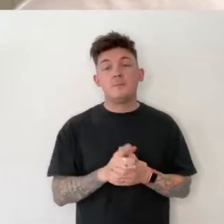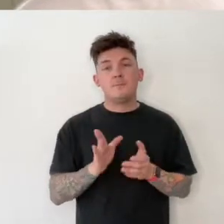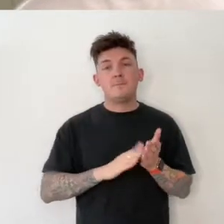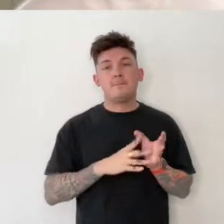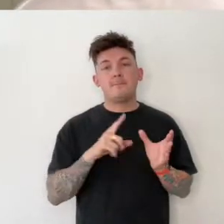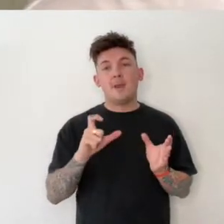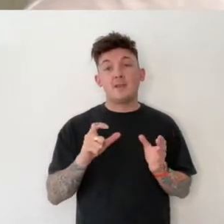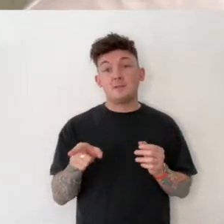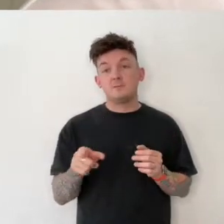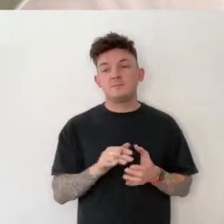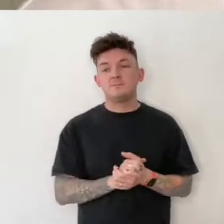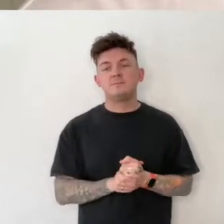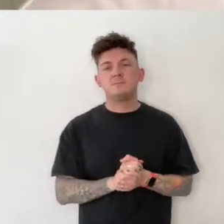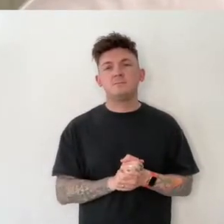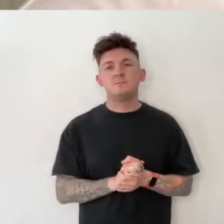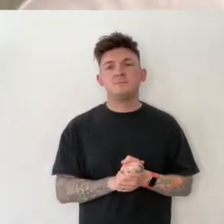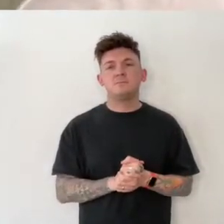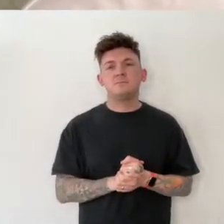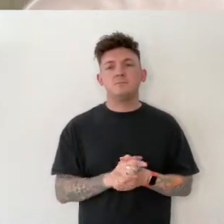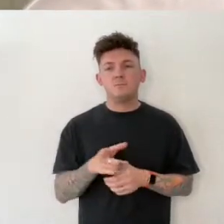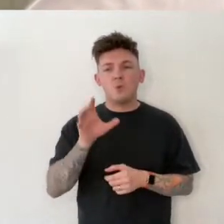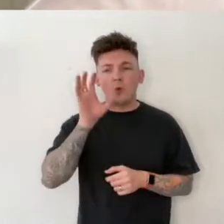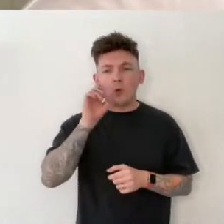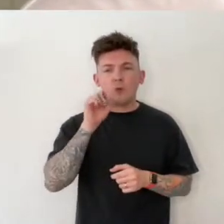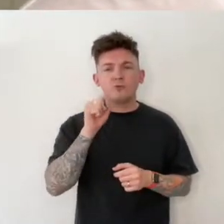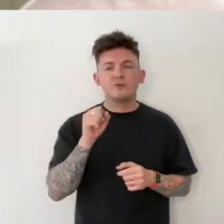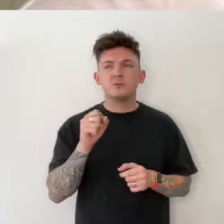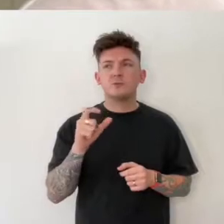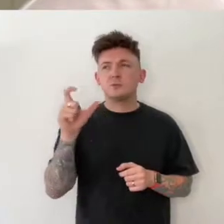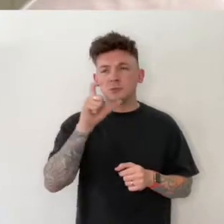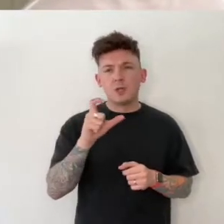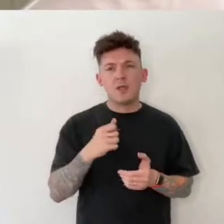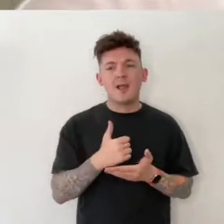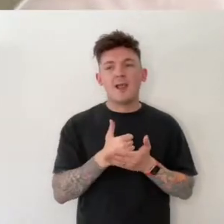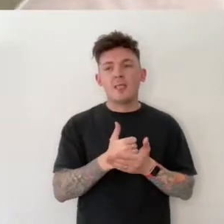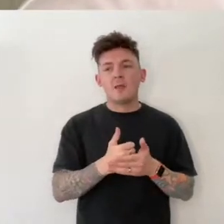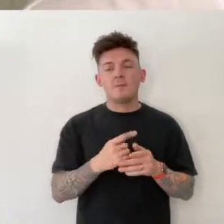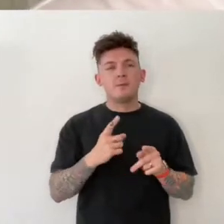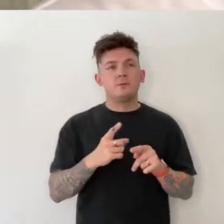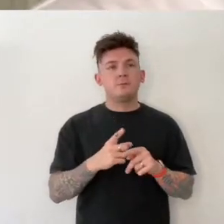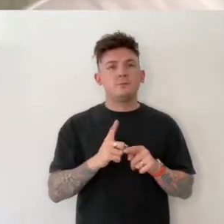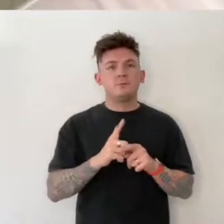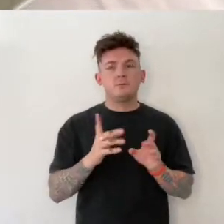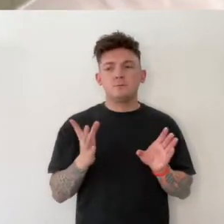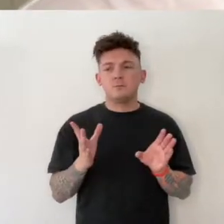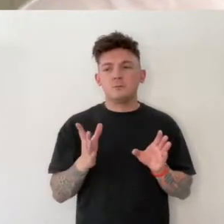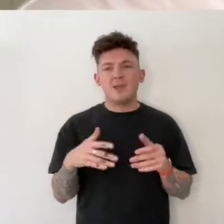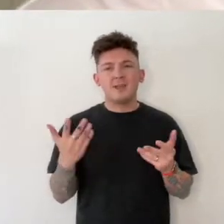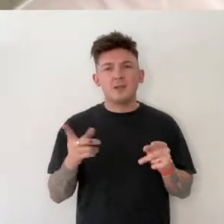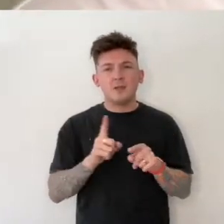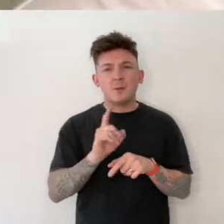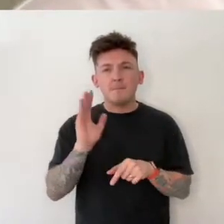case the idea is the orange tone will help sort of take away the blueness. now i'll just